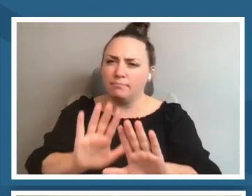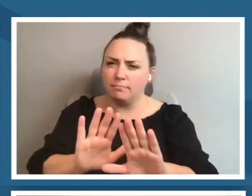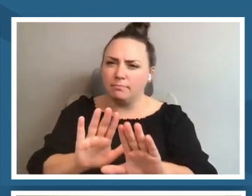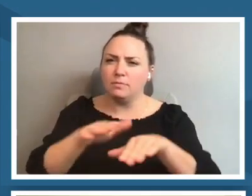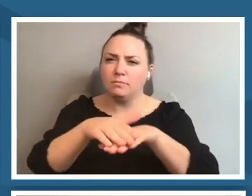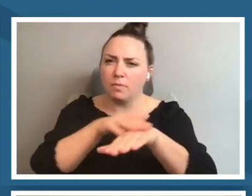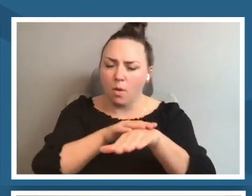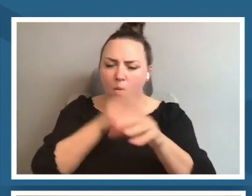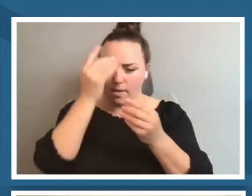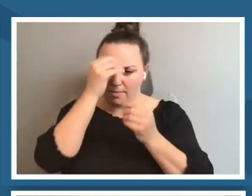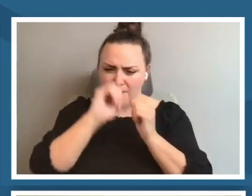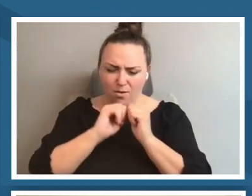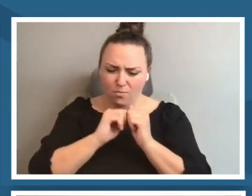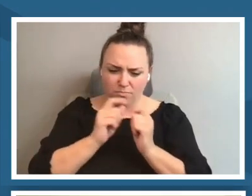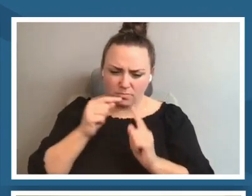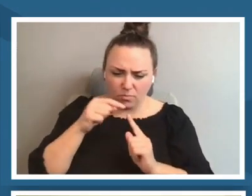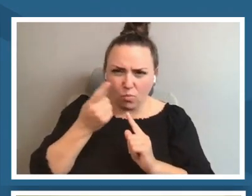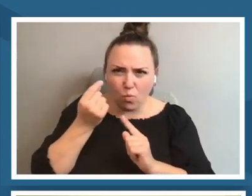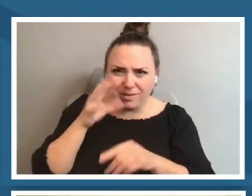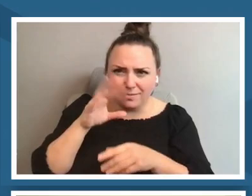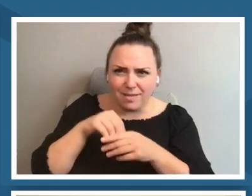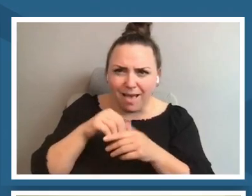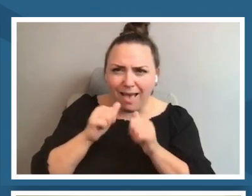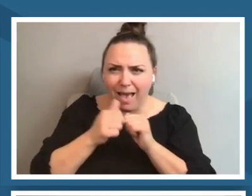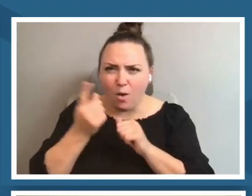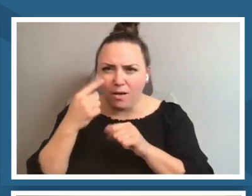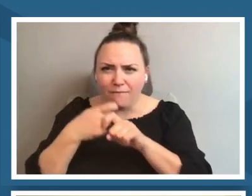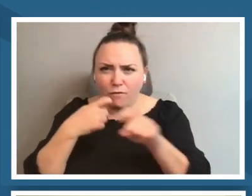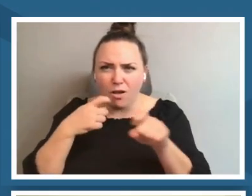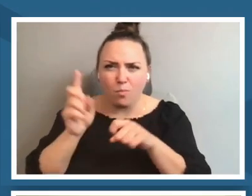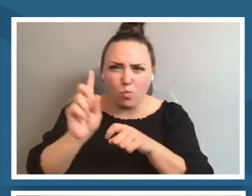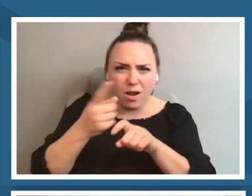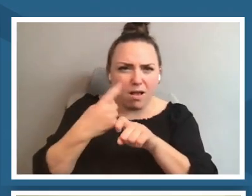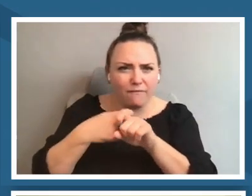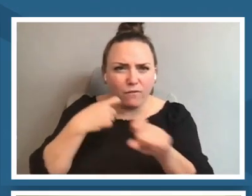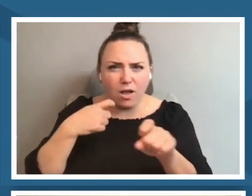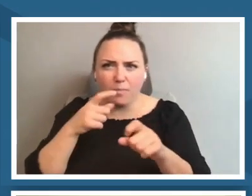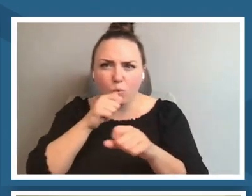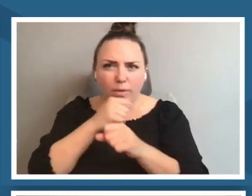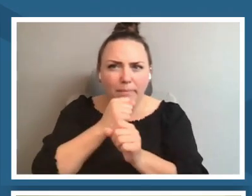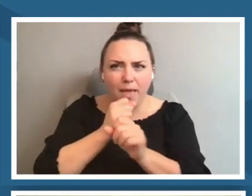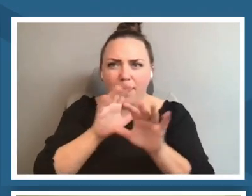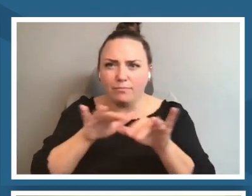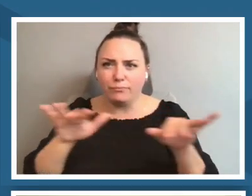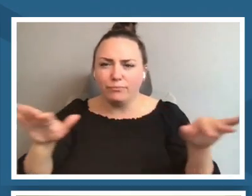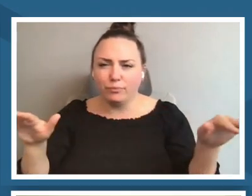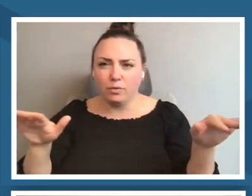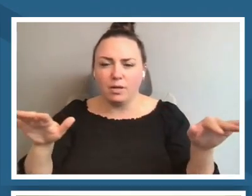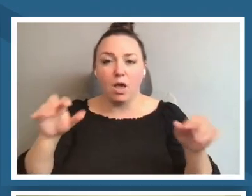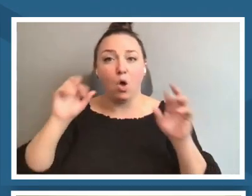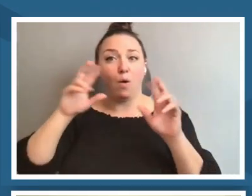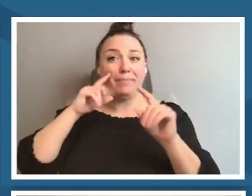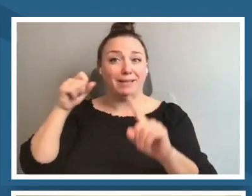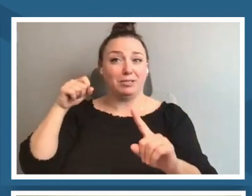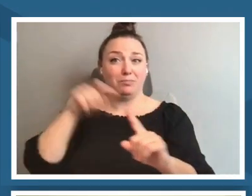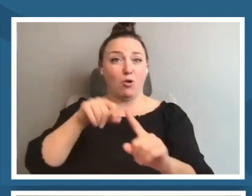so we hope that that sparks this question this kind of okay so am i okay